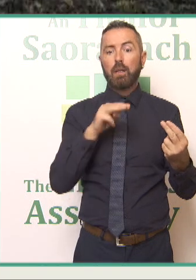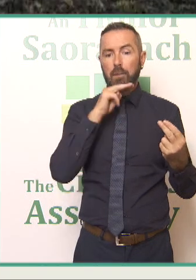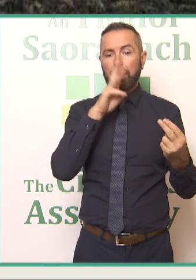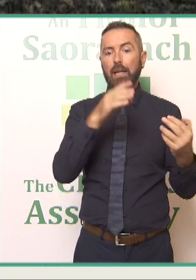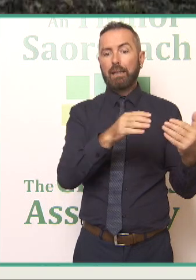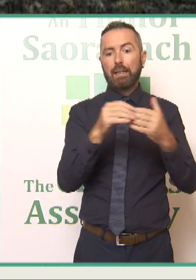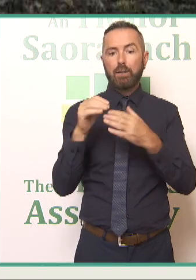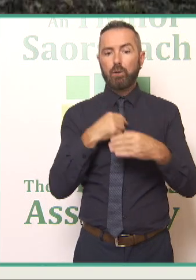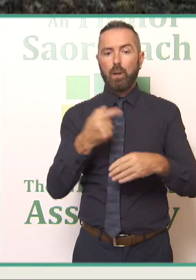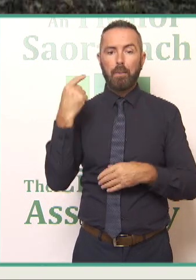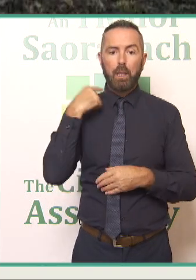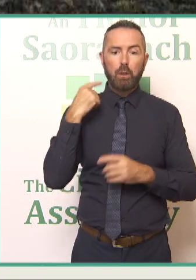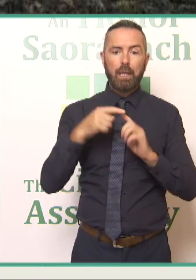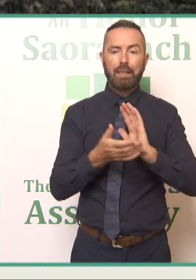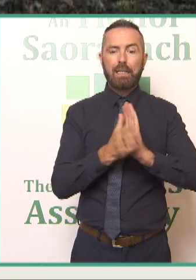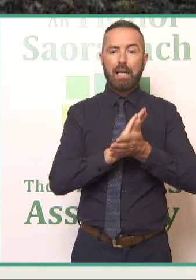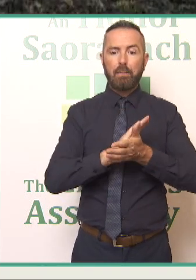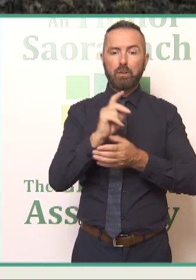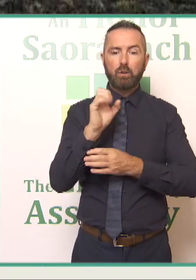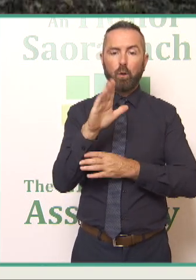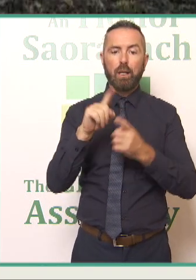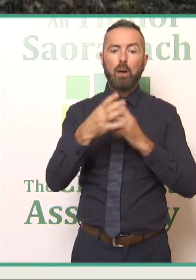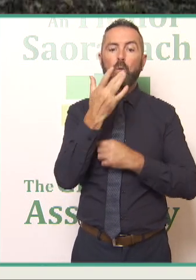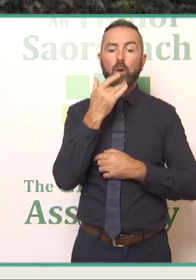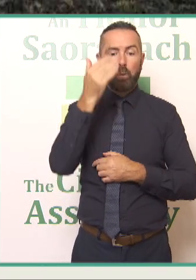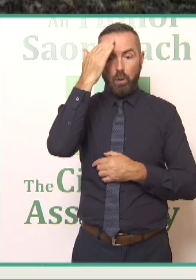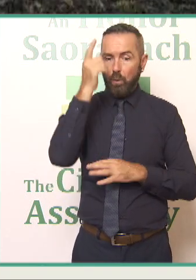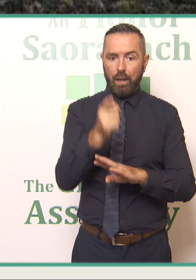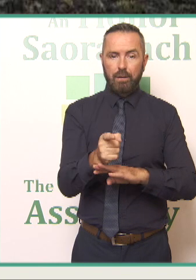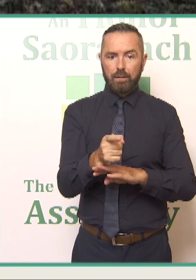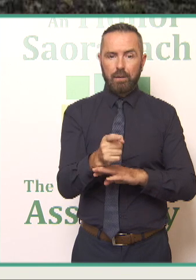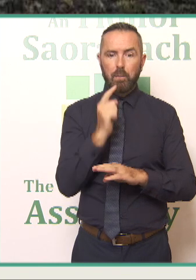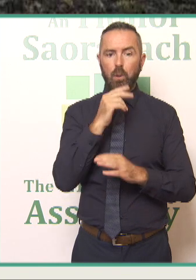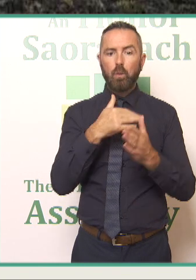damage to our soil and our water we know that probably probably don't recognize as much as too